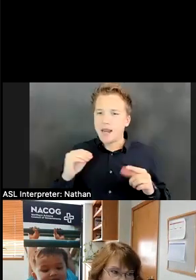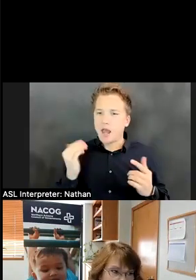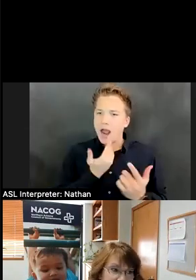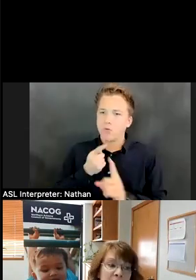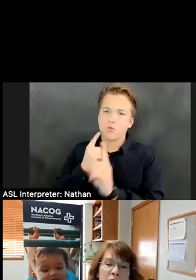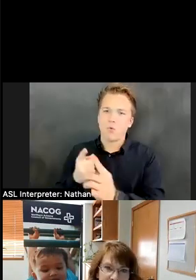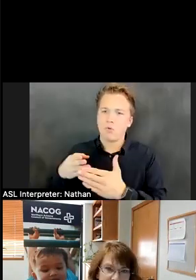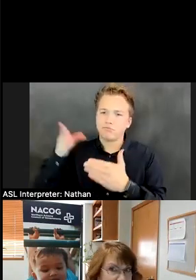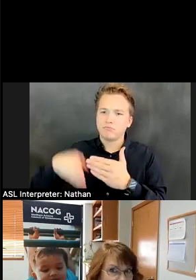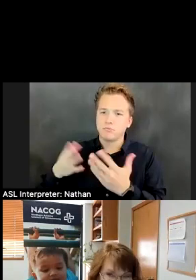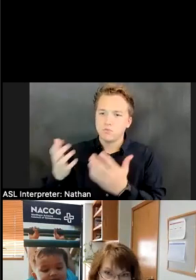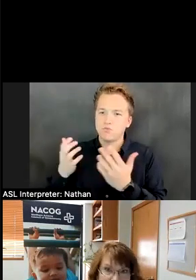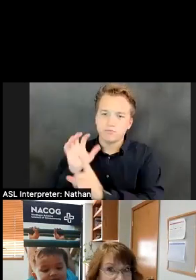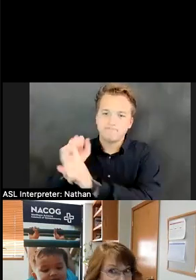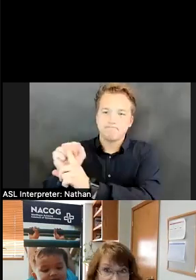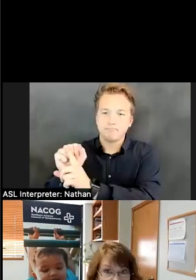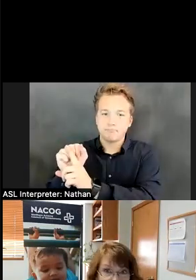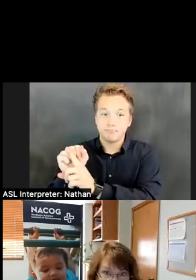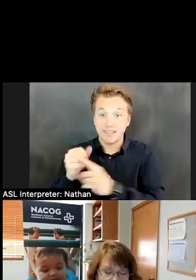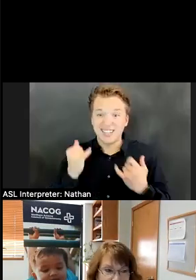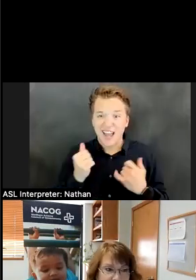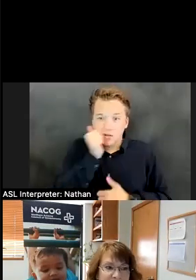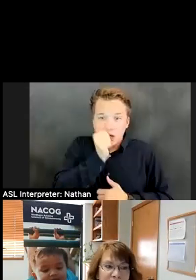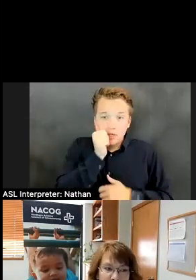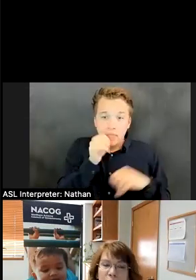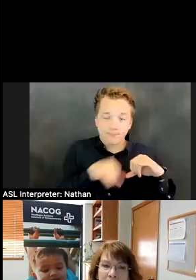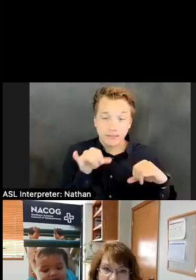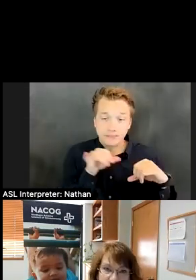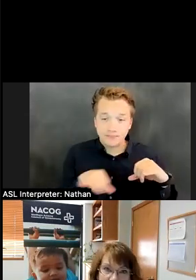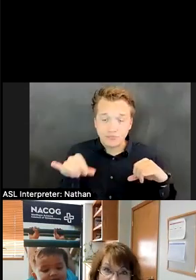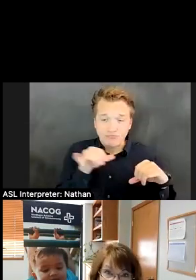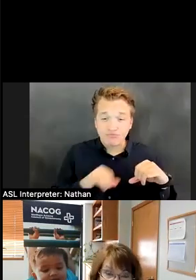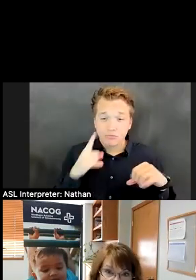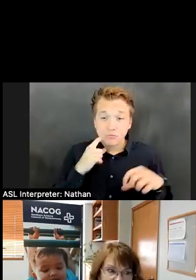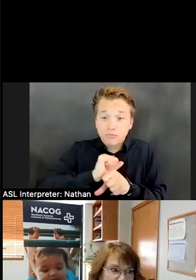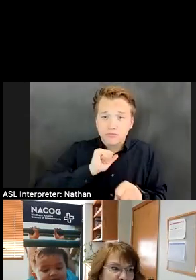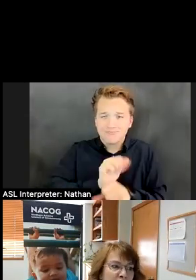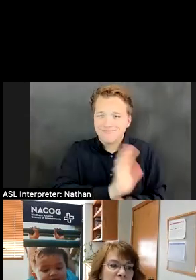This was our time to stop the day-to-day grind of the work we do and engage in a broader